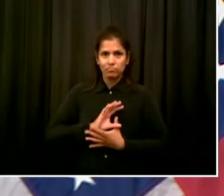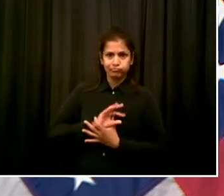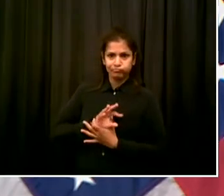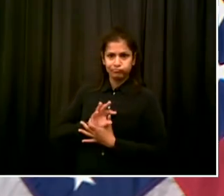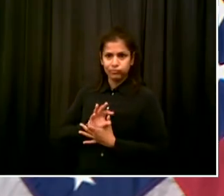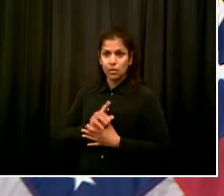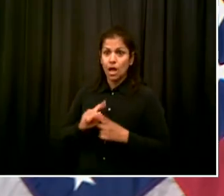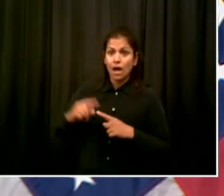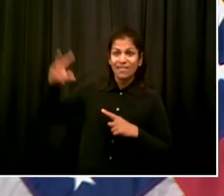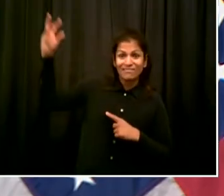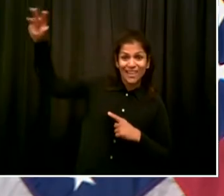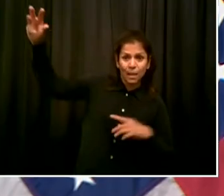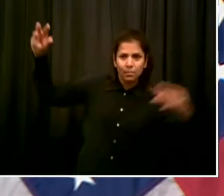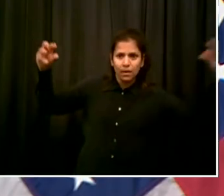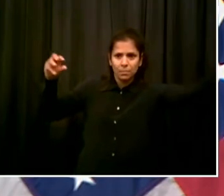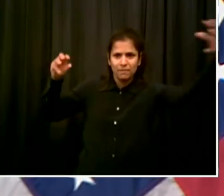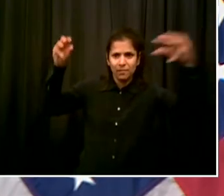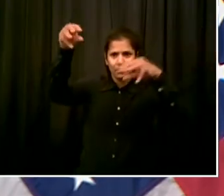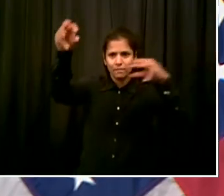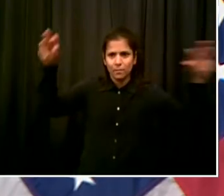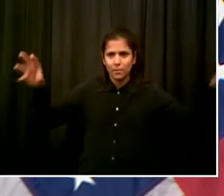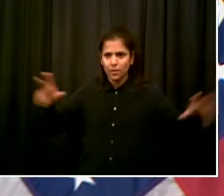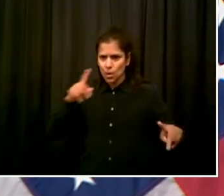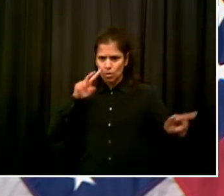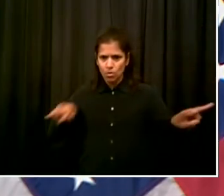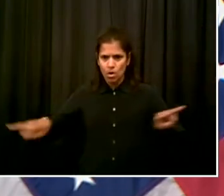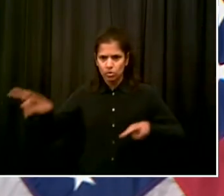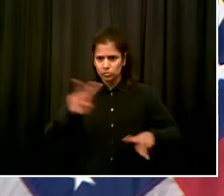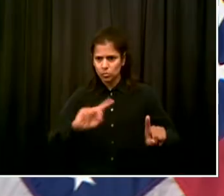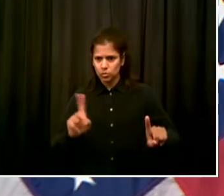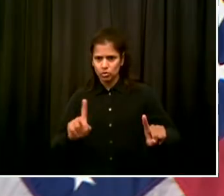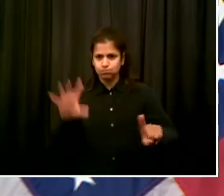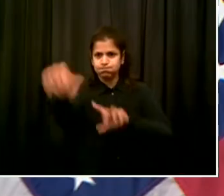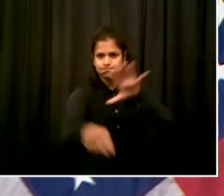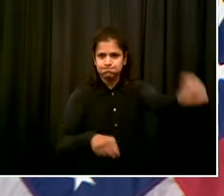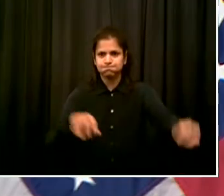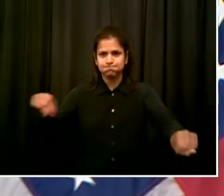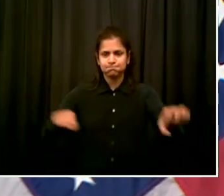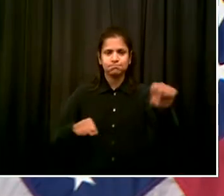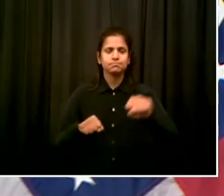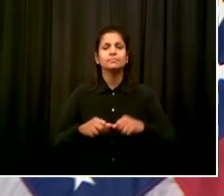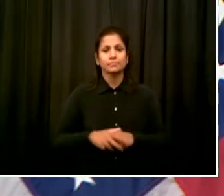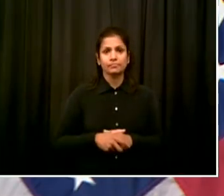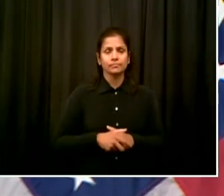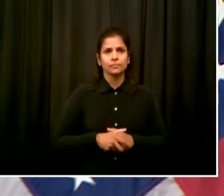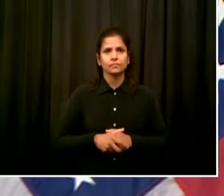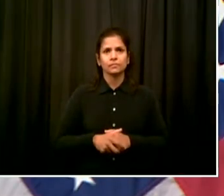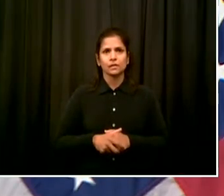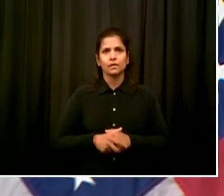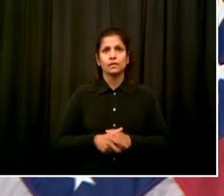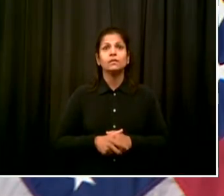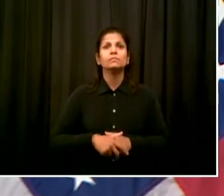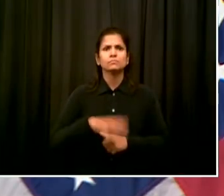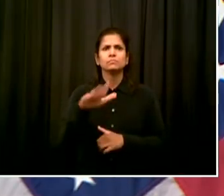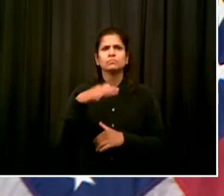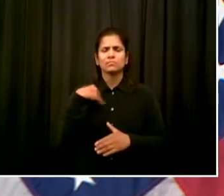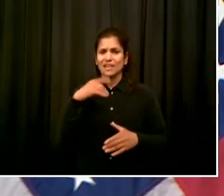DONE TO REALLY FOCUS ON THAT SMALL NUMB EROF PEOLPE . THY E FRANKLY JUST